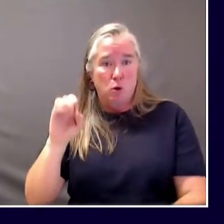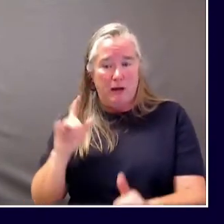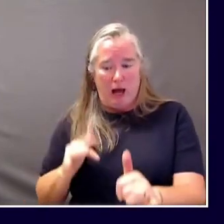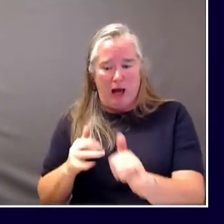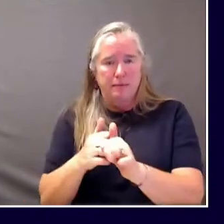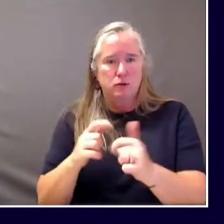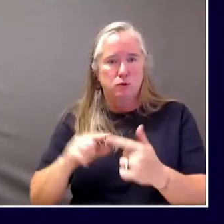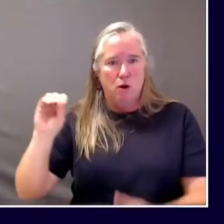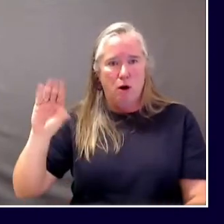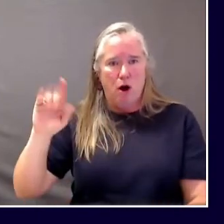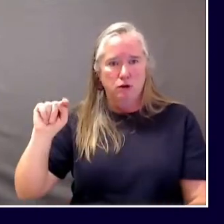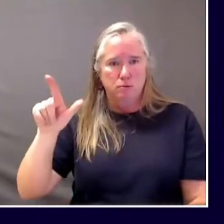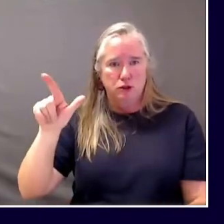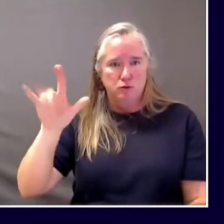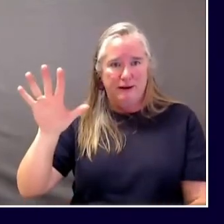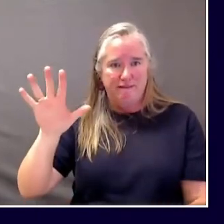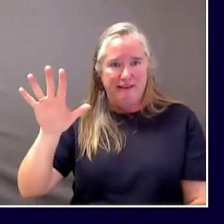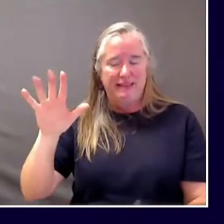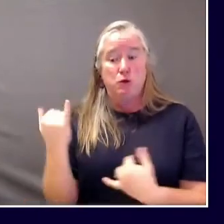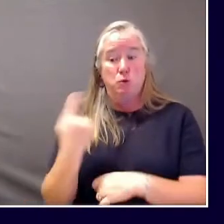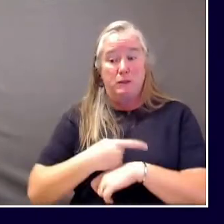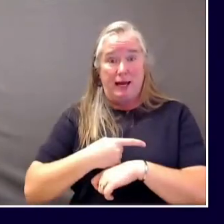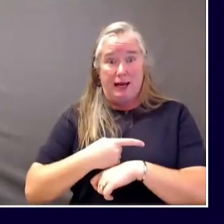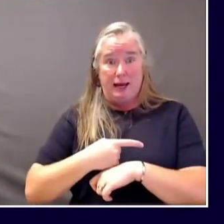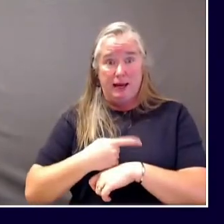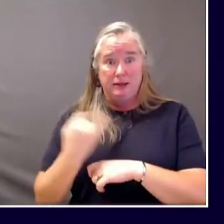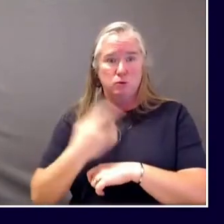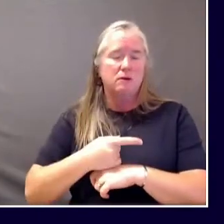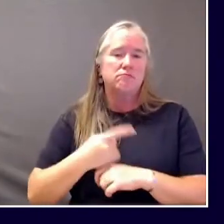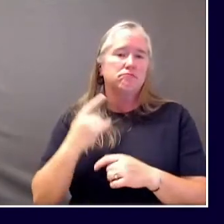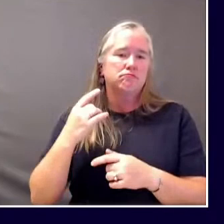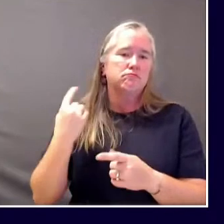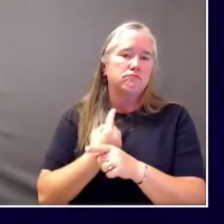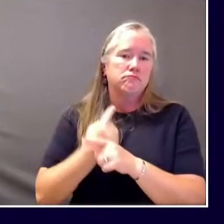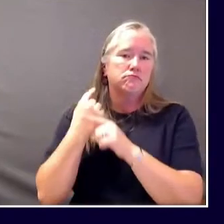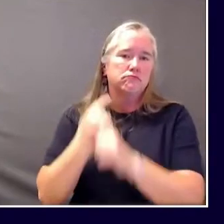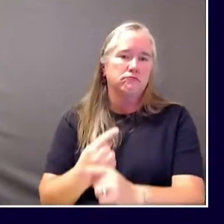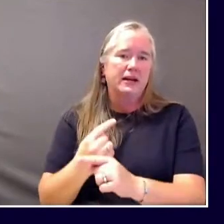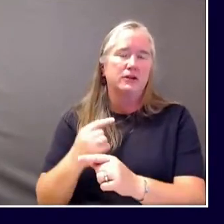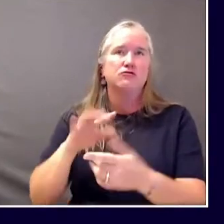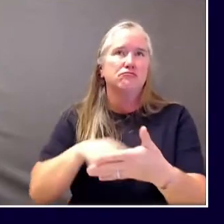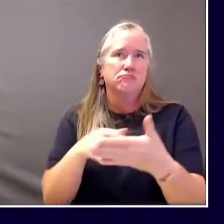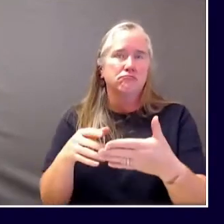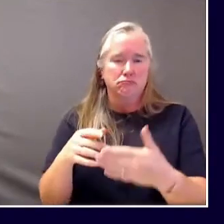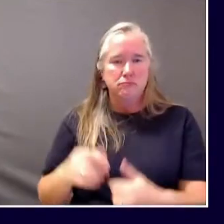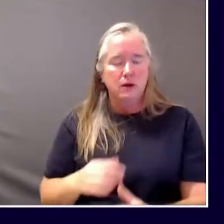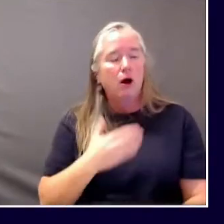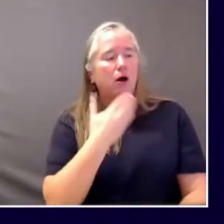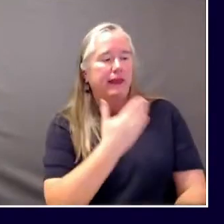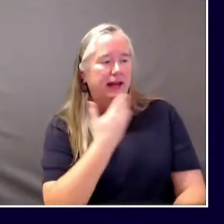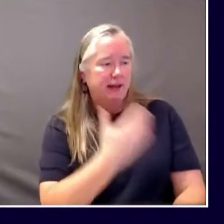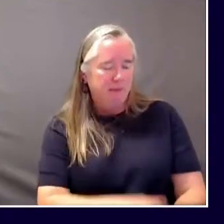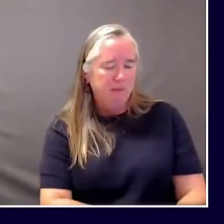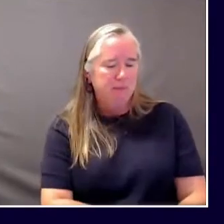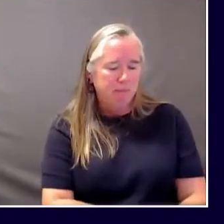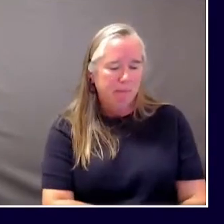and that date was done today as planned great thank you and that